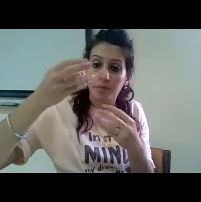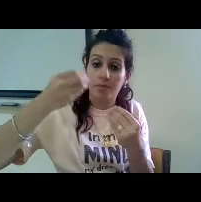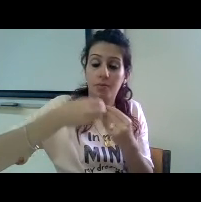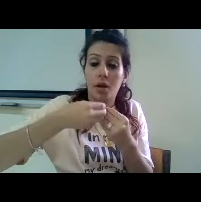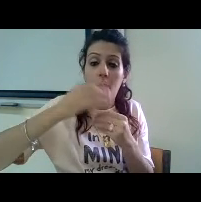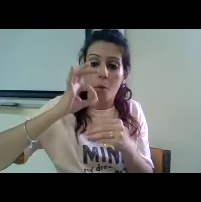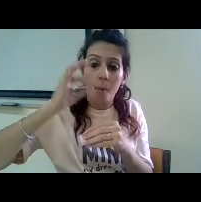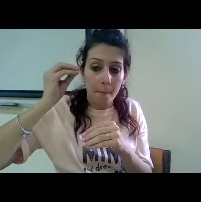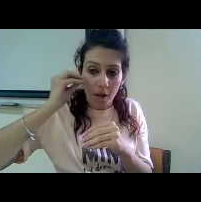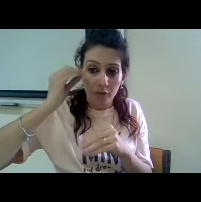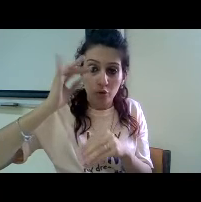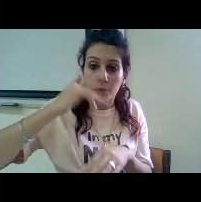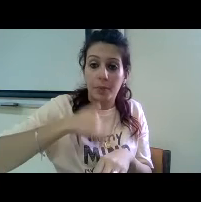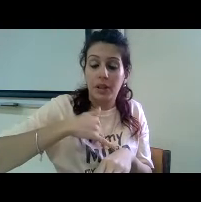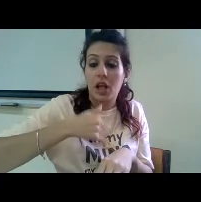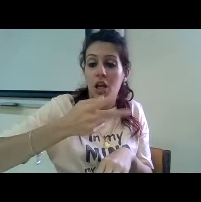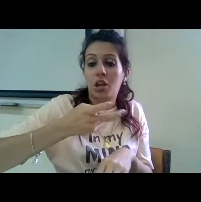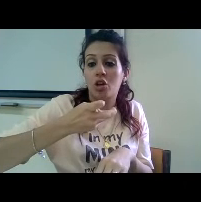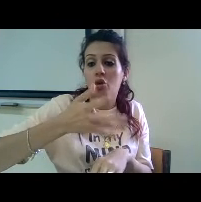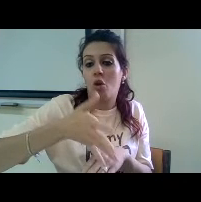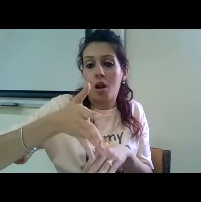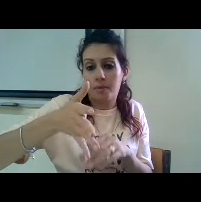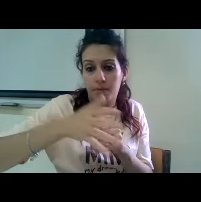So it's very important to one-stop site